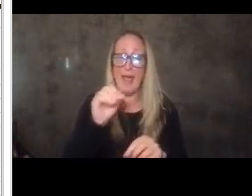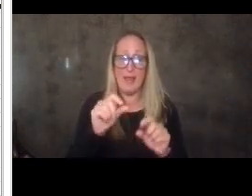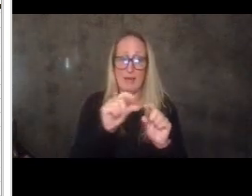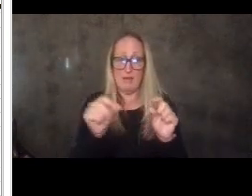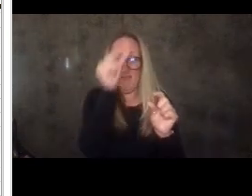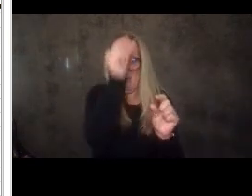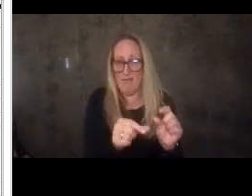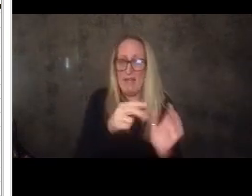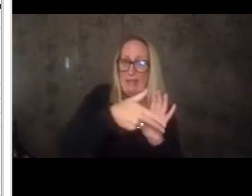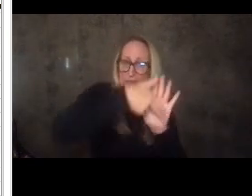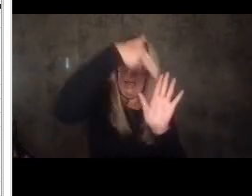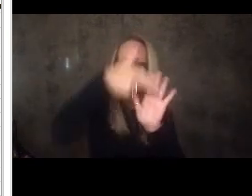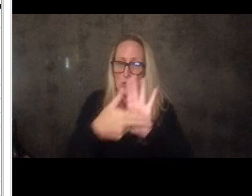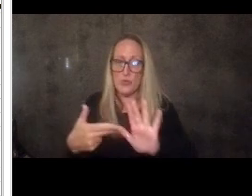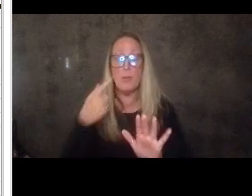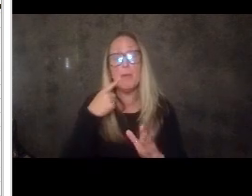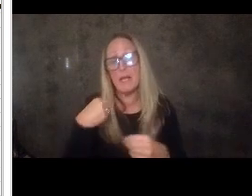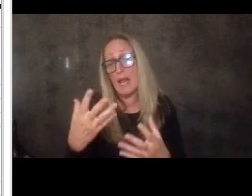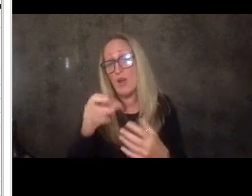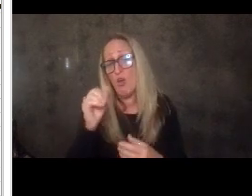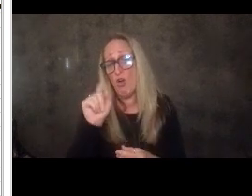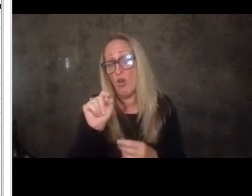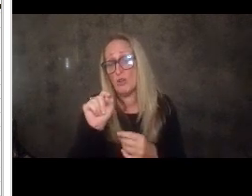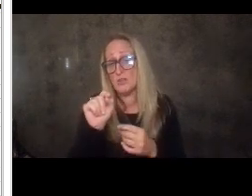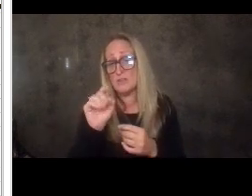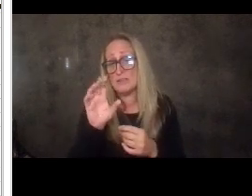But you can also add alternate text to the chart as well, so